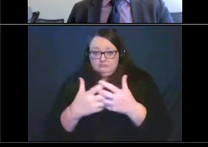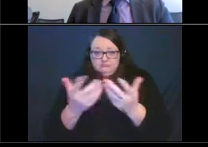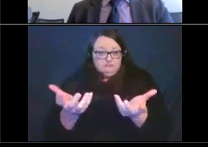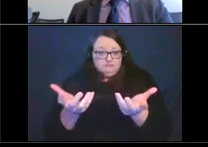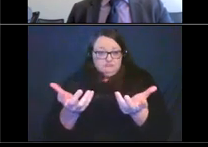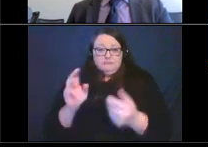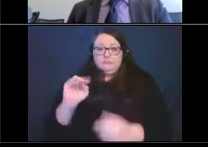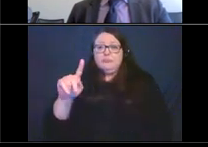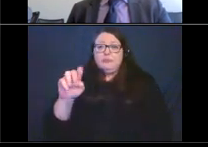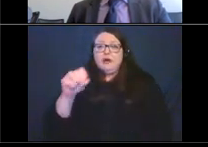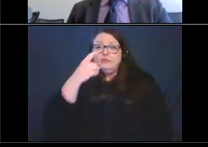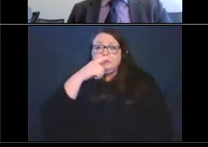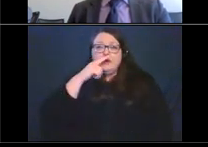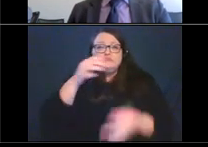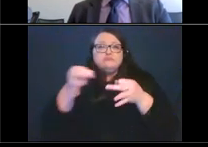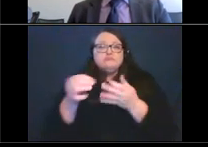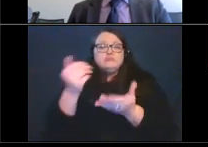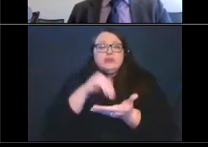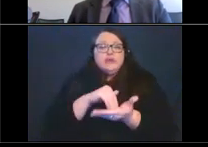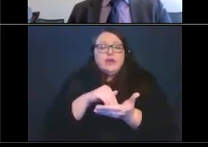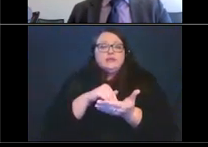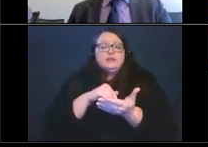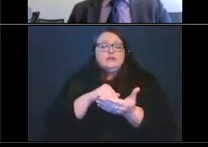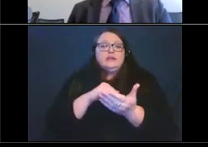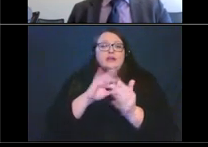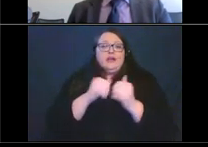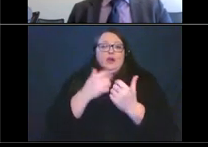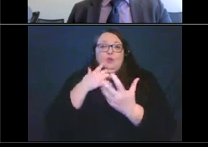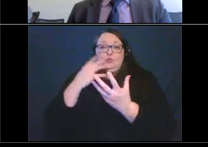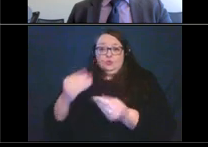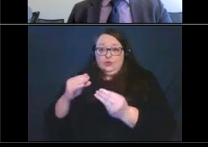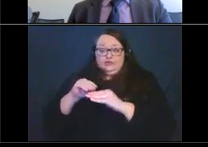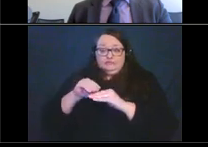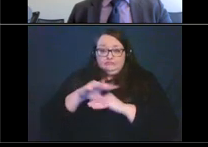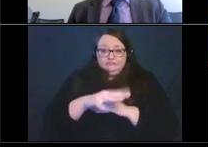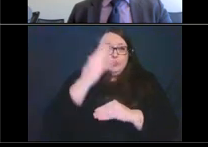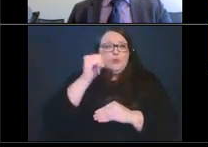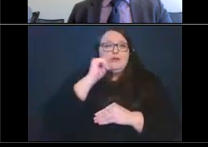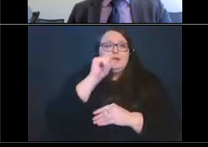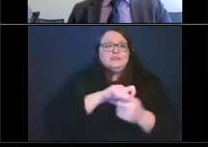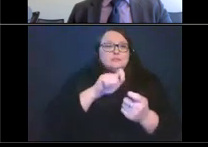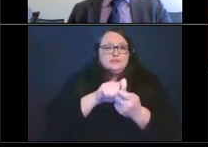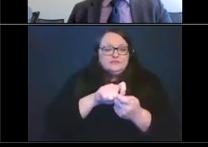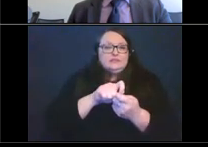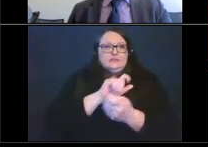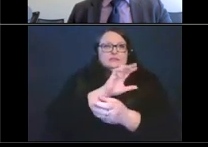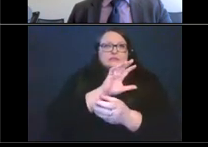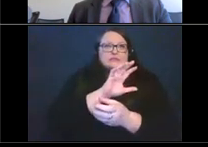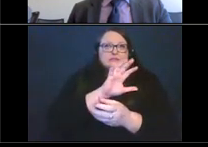reiterate again the role of humidity and why that was not specifically taken into account?